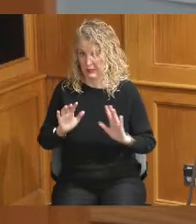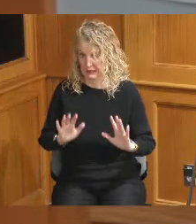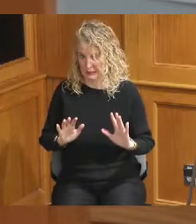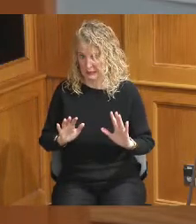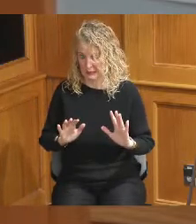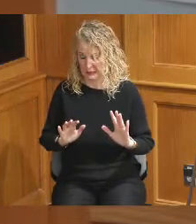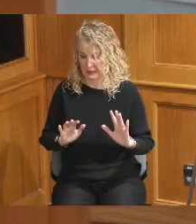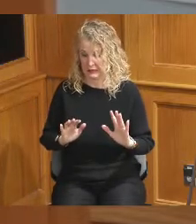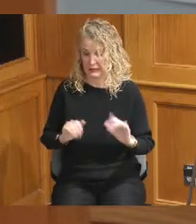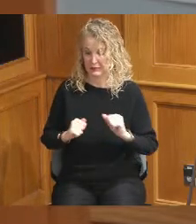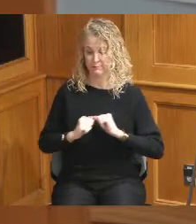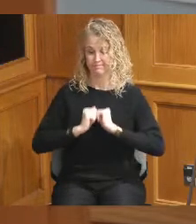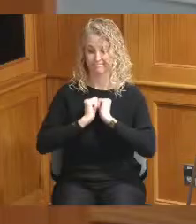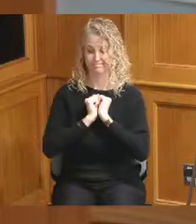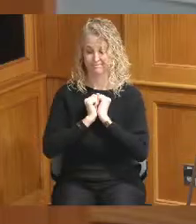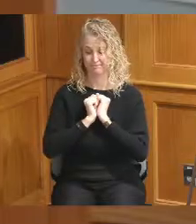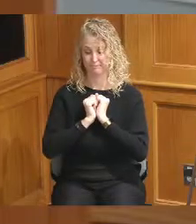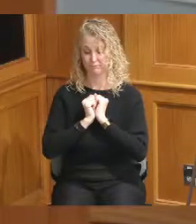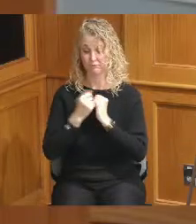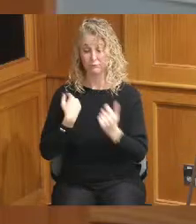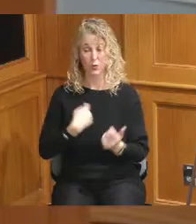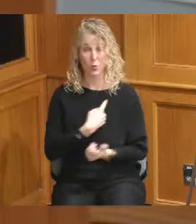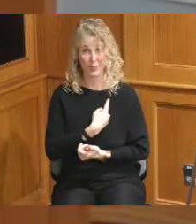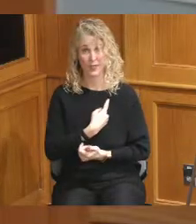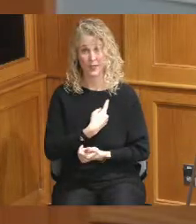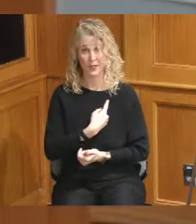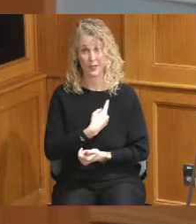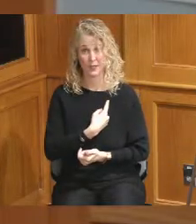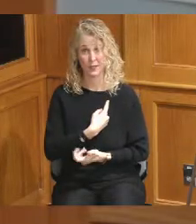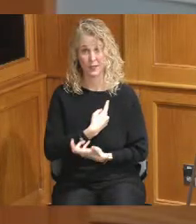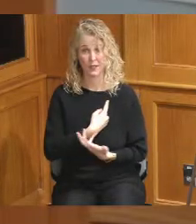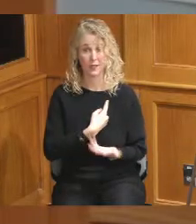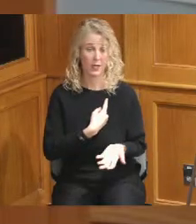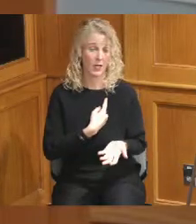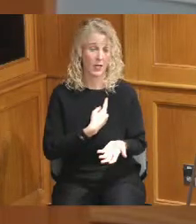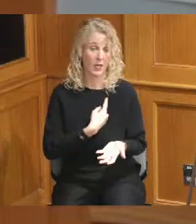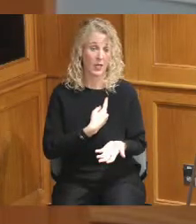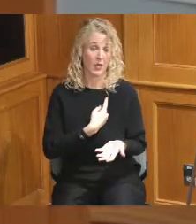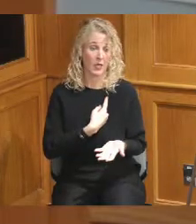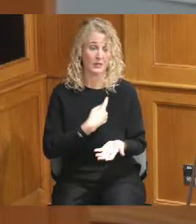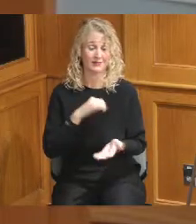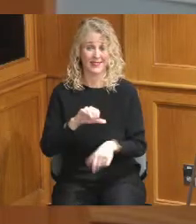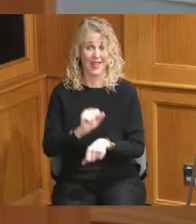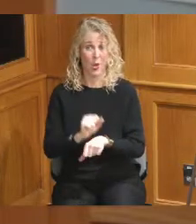are that we are doing sort of I think the point of that work right now is to talk to people who